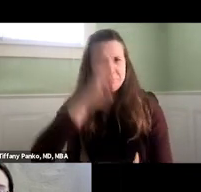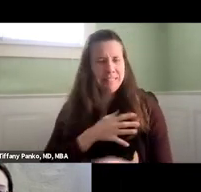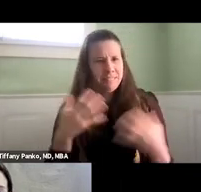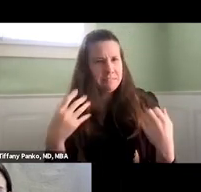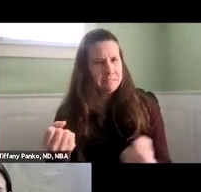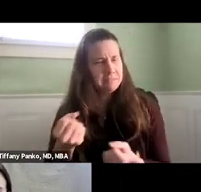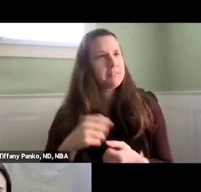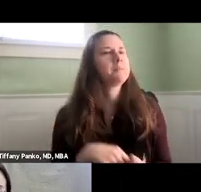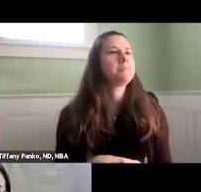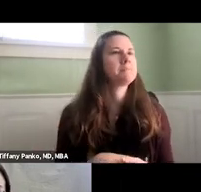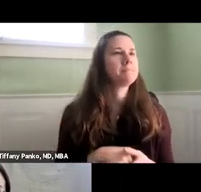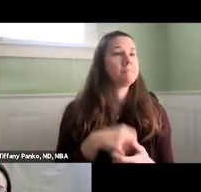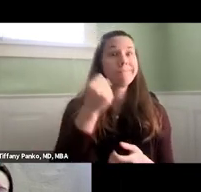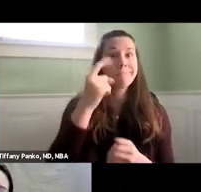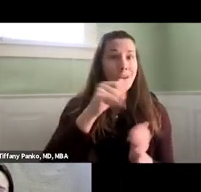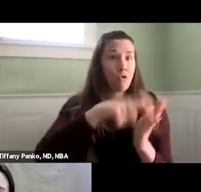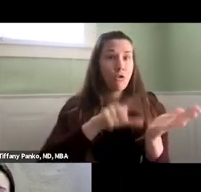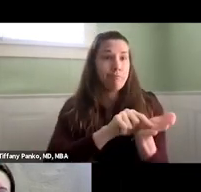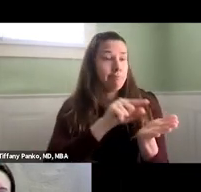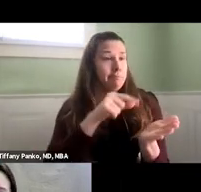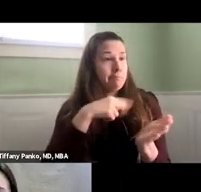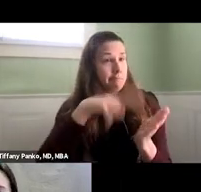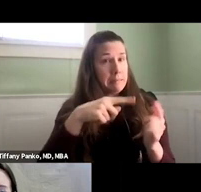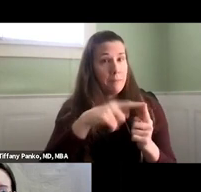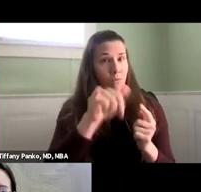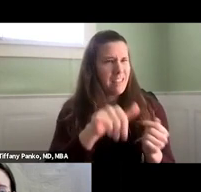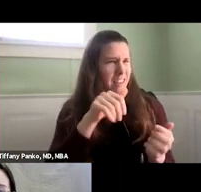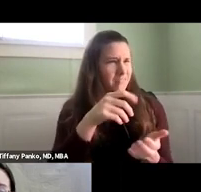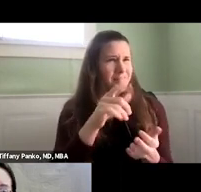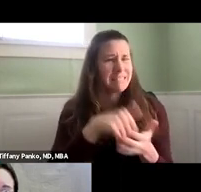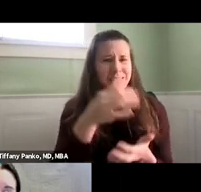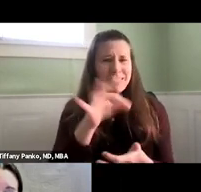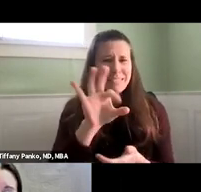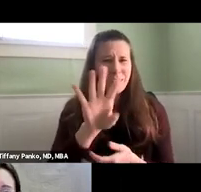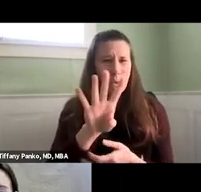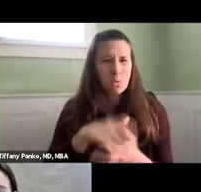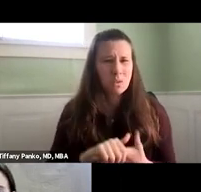became providers. I think the same thing is also true when we look at women's health versus